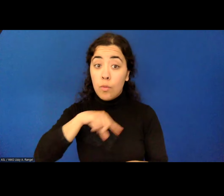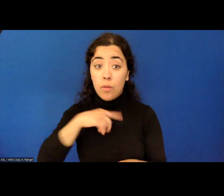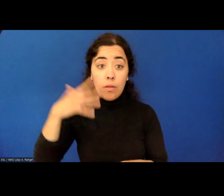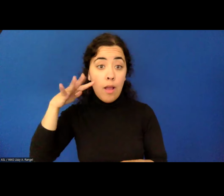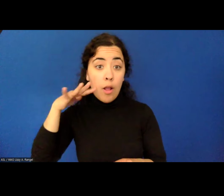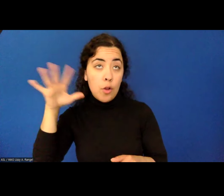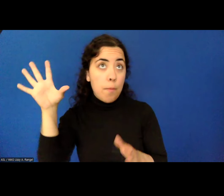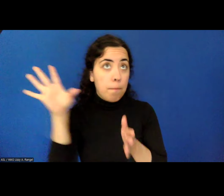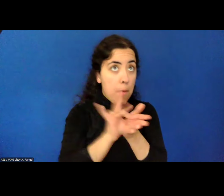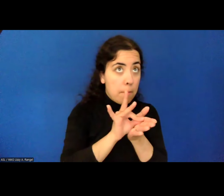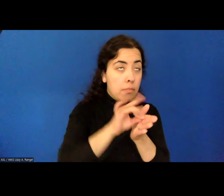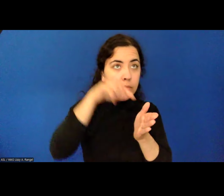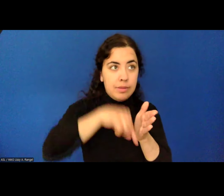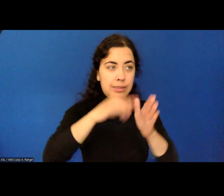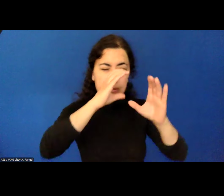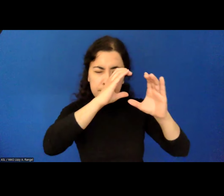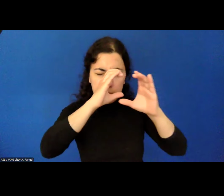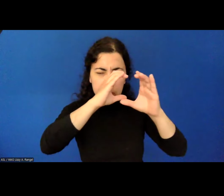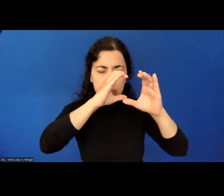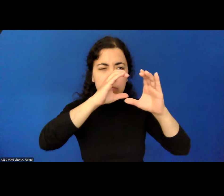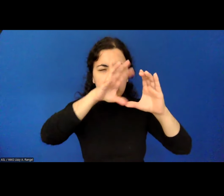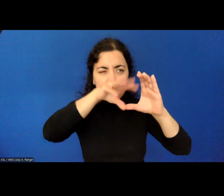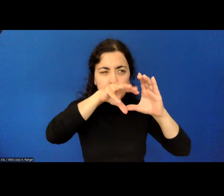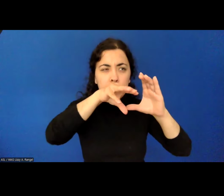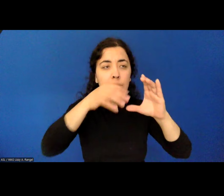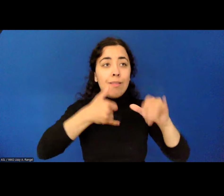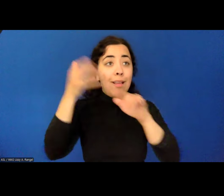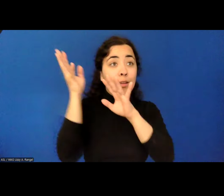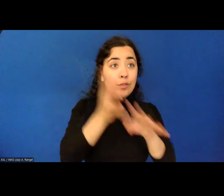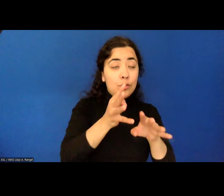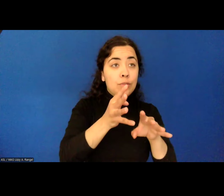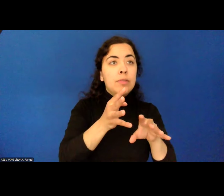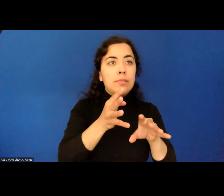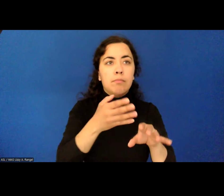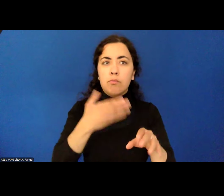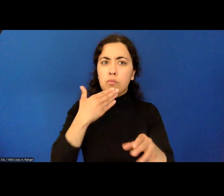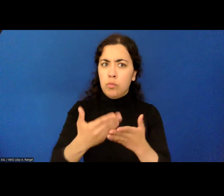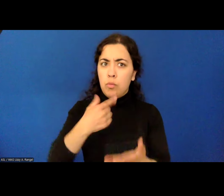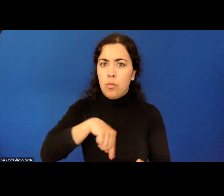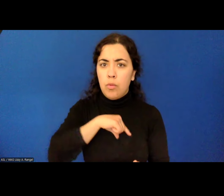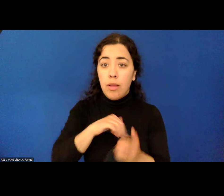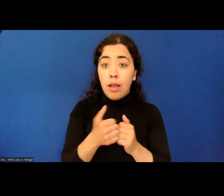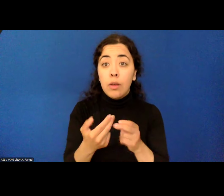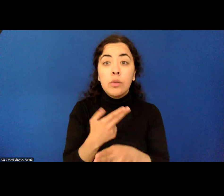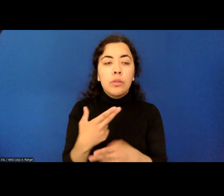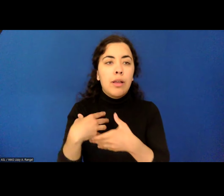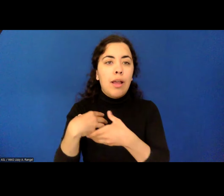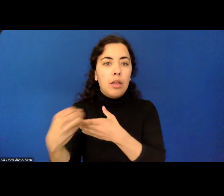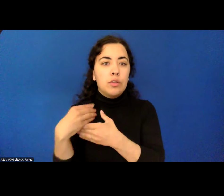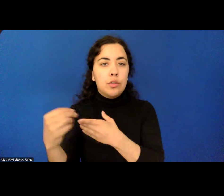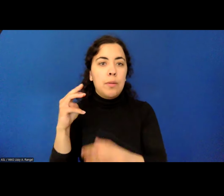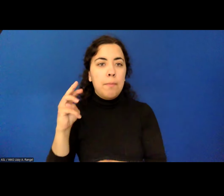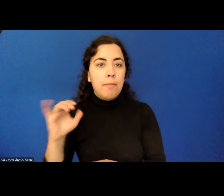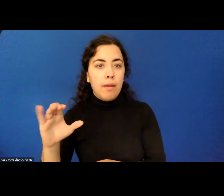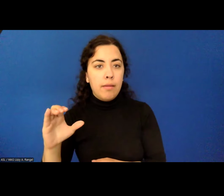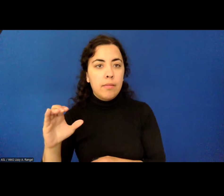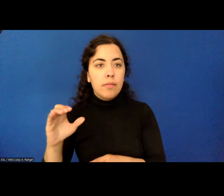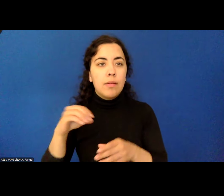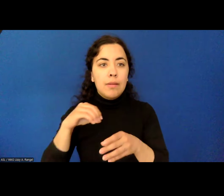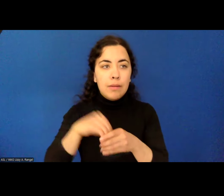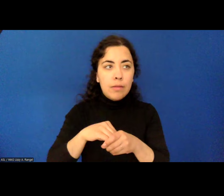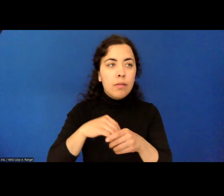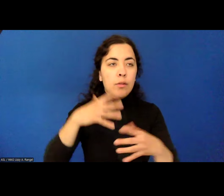into the camera and into your livestream by using external microphones and an audio mixing board.